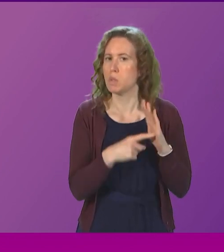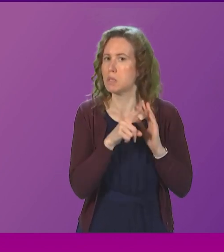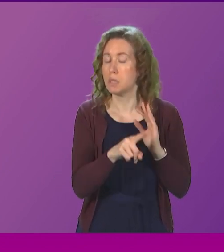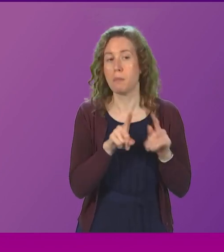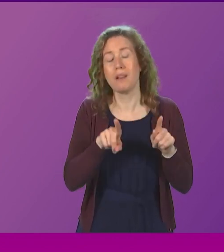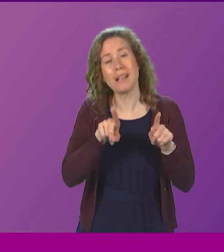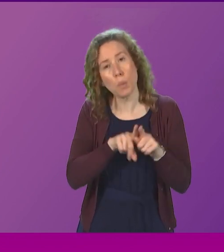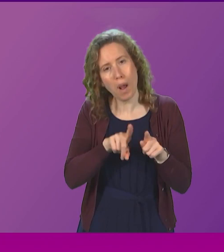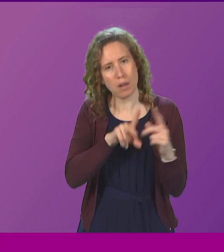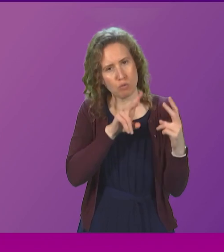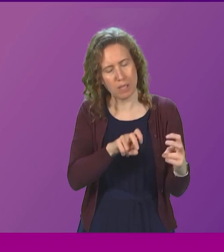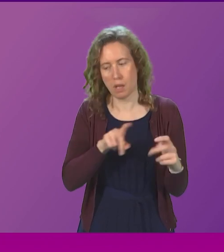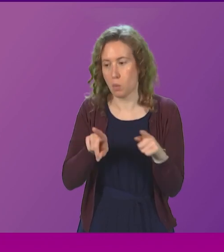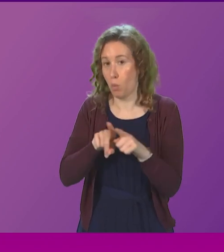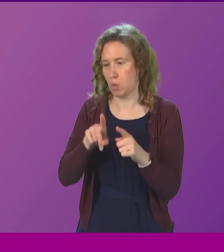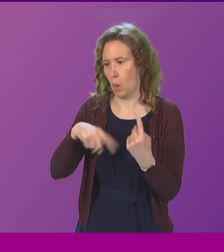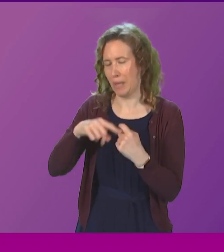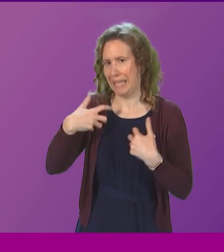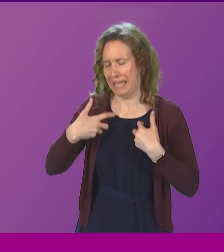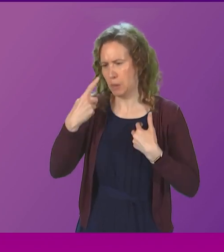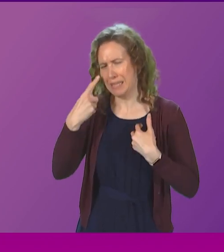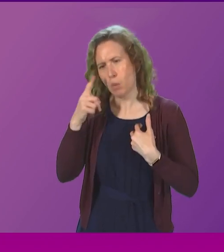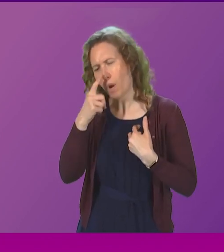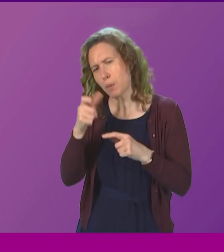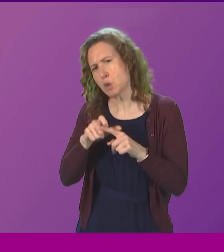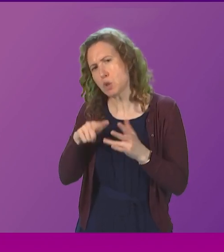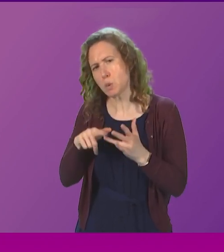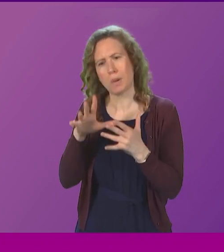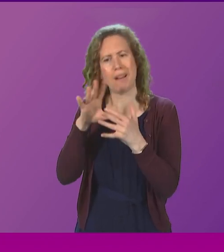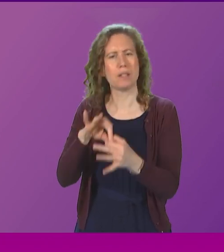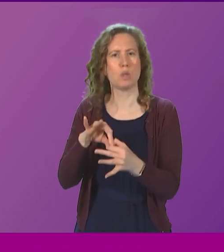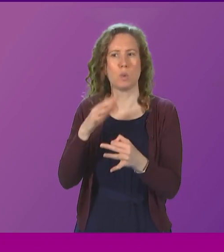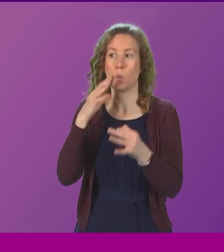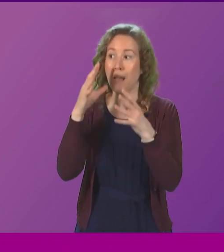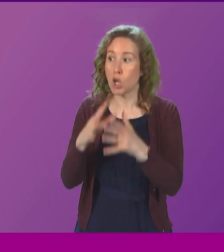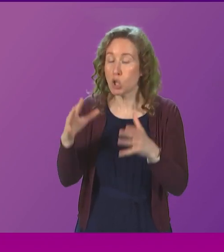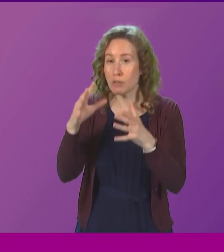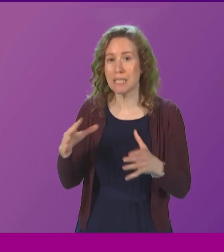On top of that, we are keen to see what we can do to increase the availability of medicines.